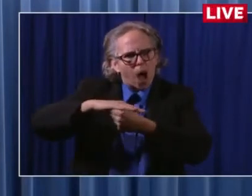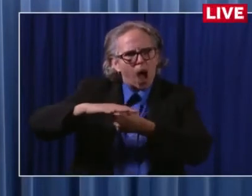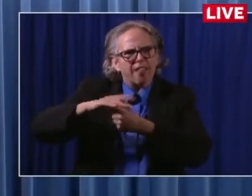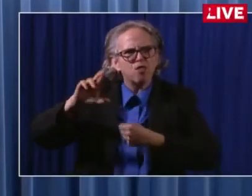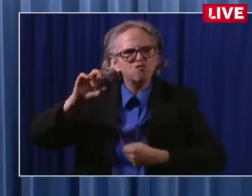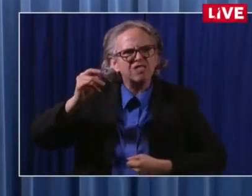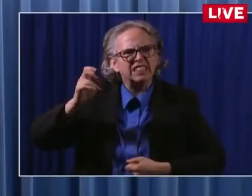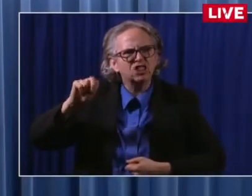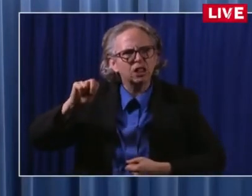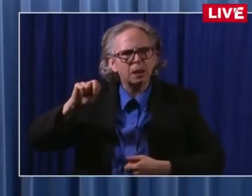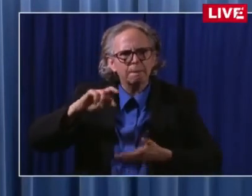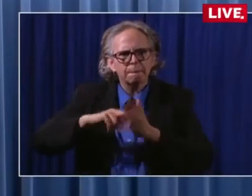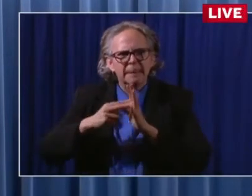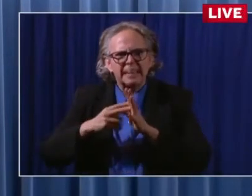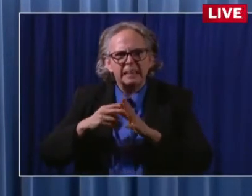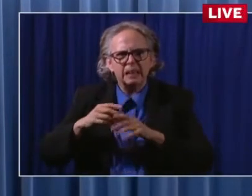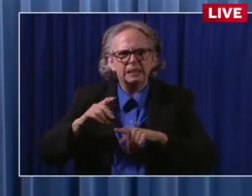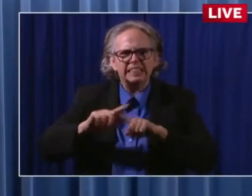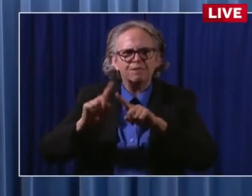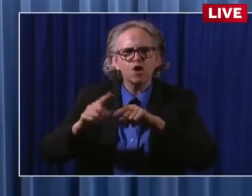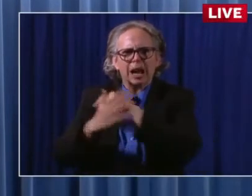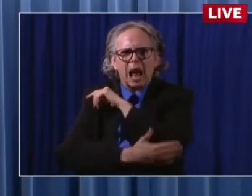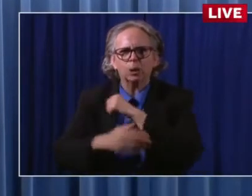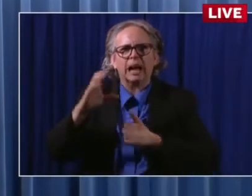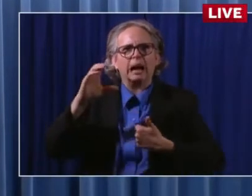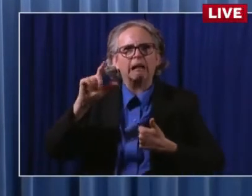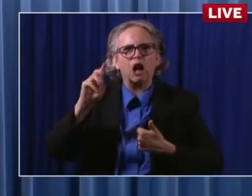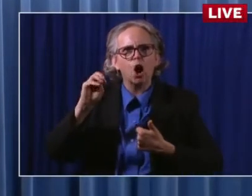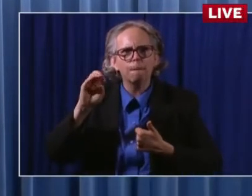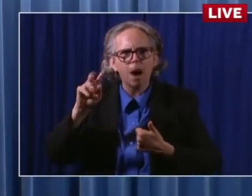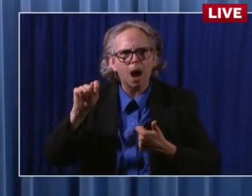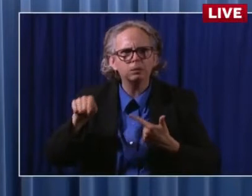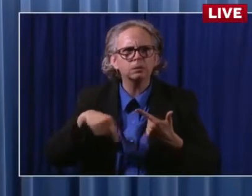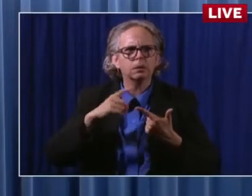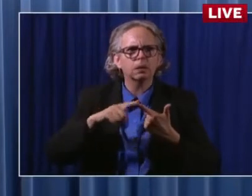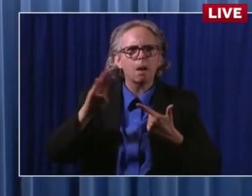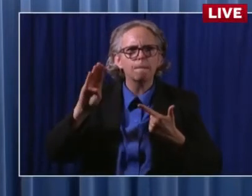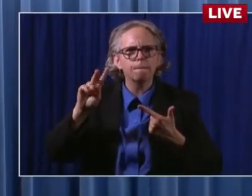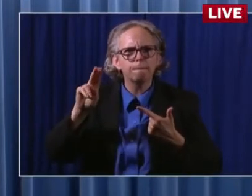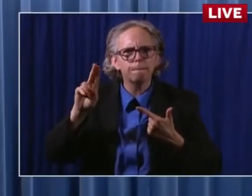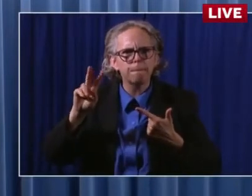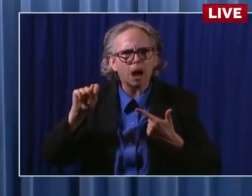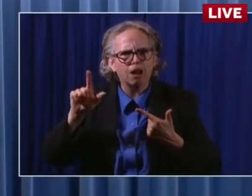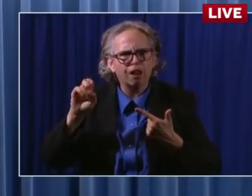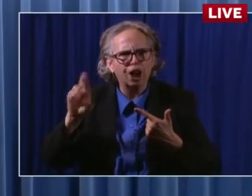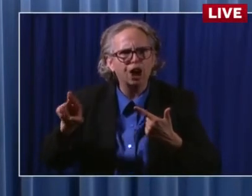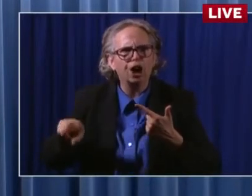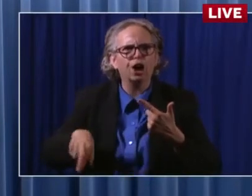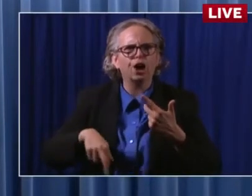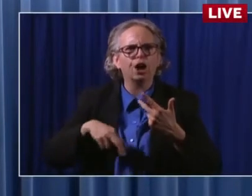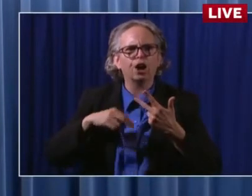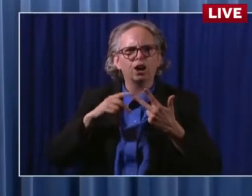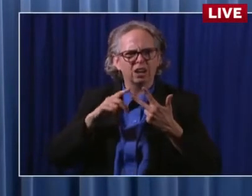SO YOU WILL SEE THAT INDICATOR USED FOR CLERMONT COUNTY, AS WELL AS BUTLER COUNTY.